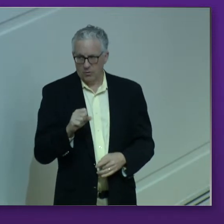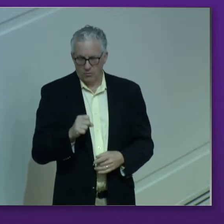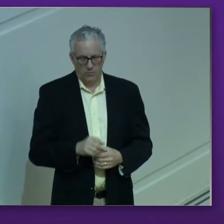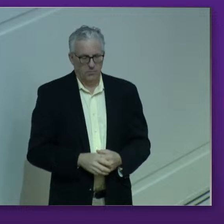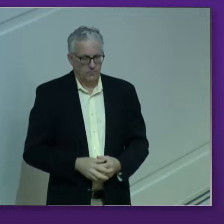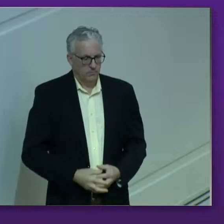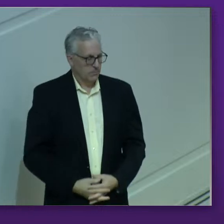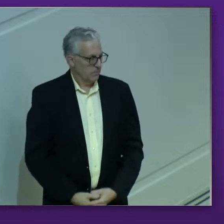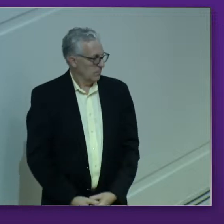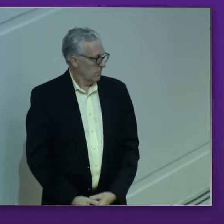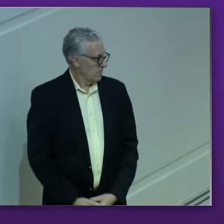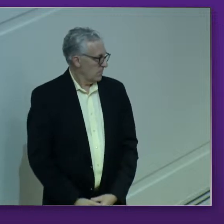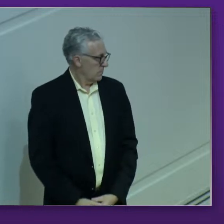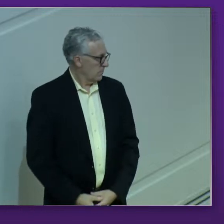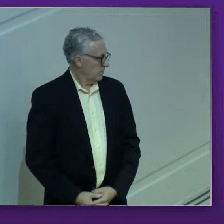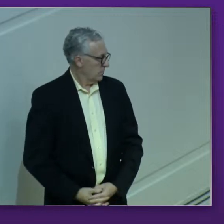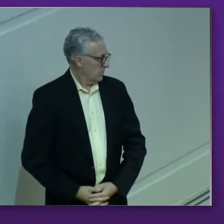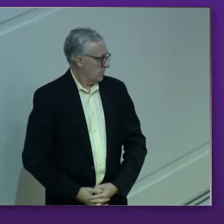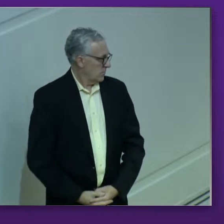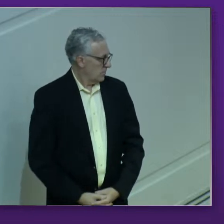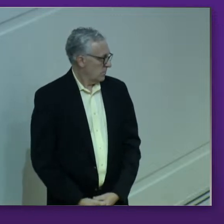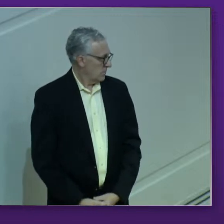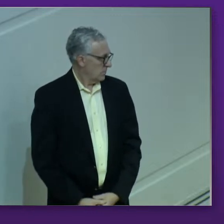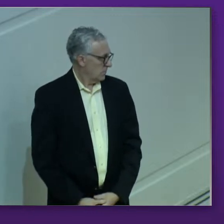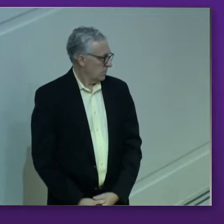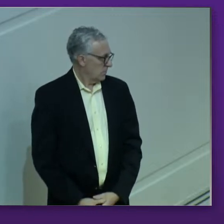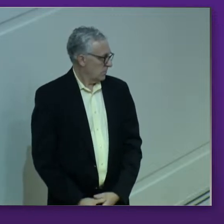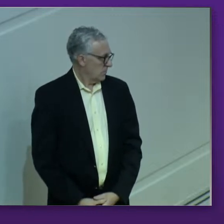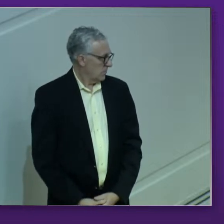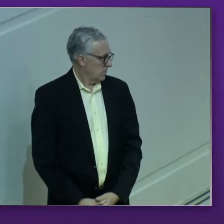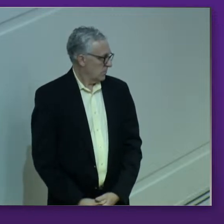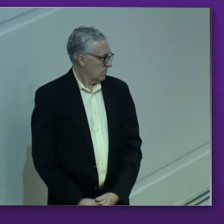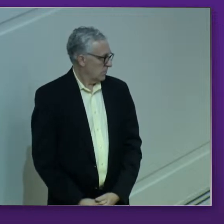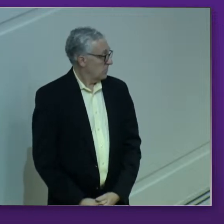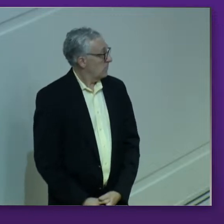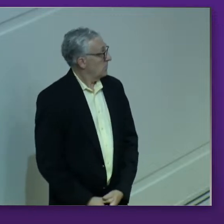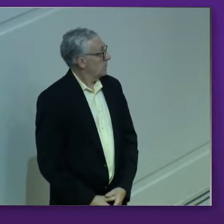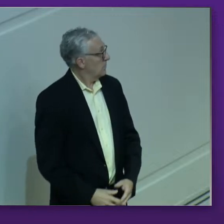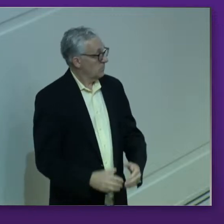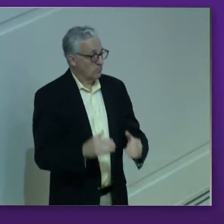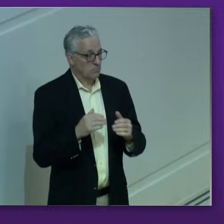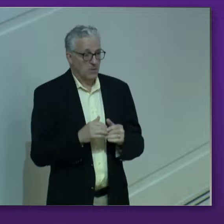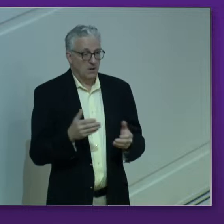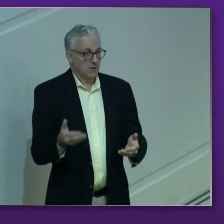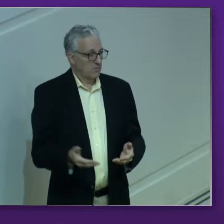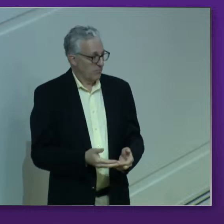ONE OF PROF. JONES STUDENTS SHARED JESUS COMPASSION WHEN TEACHING AND EXPLAINING